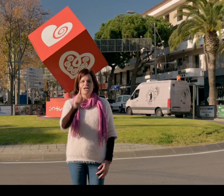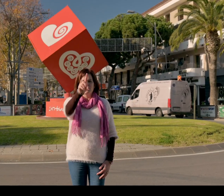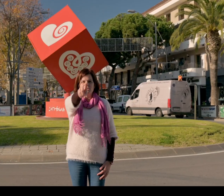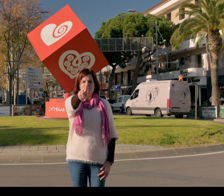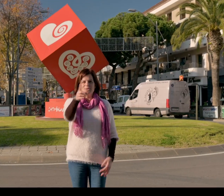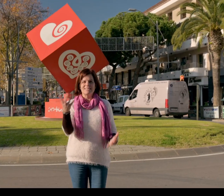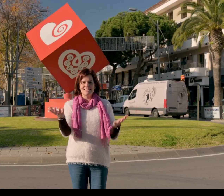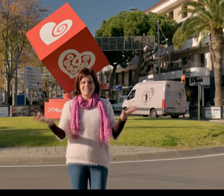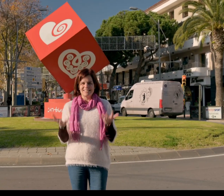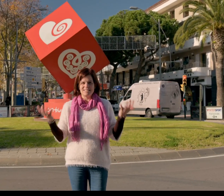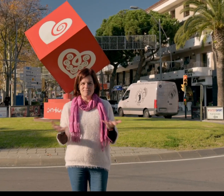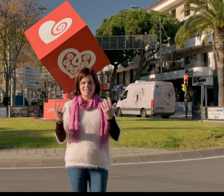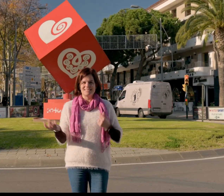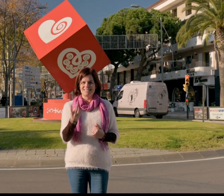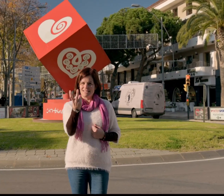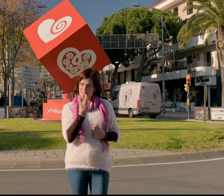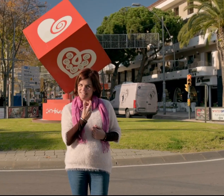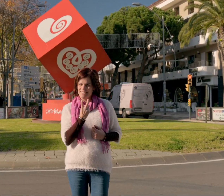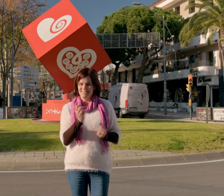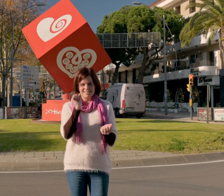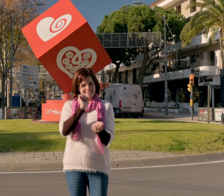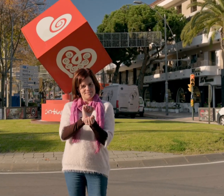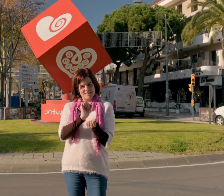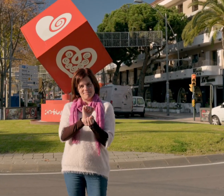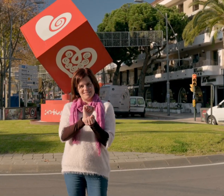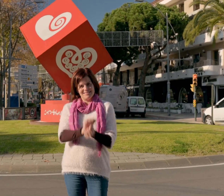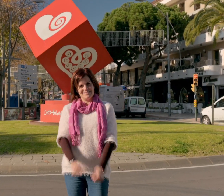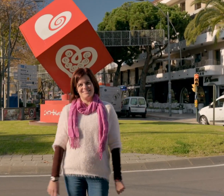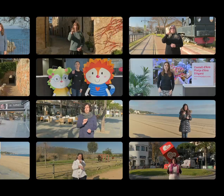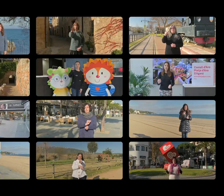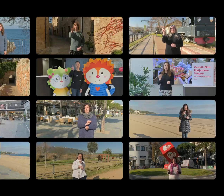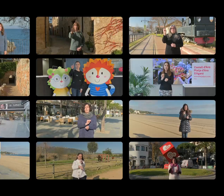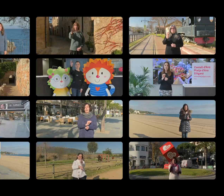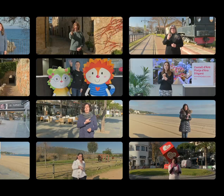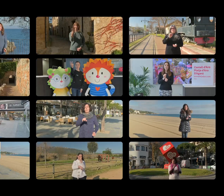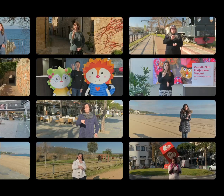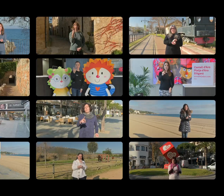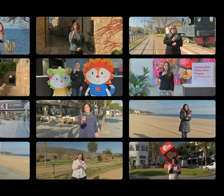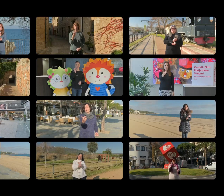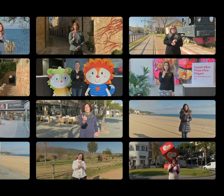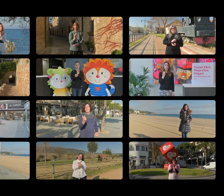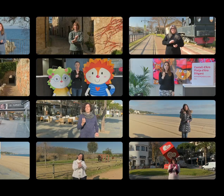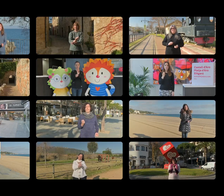Would you like to discover us? We are waiting for you!